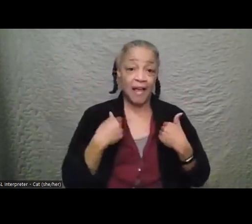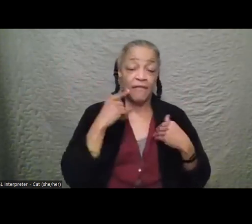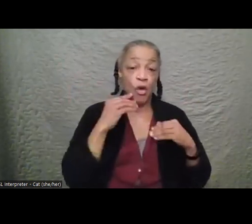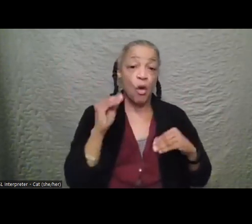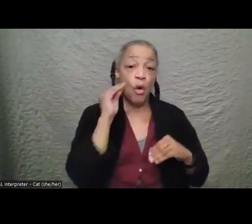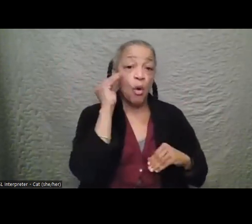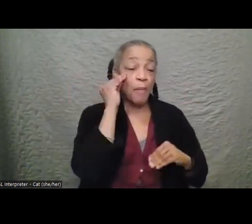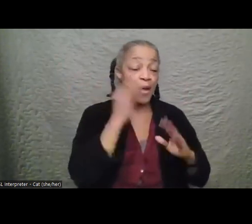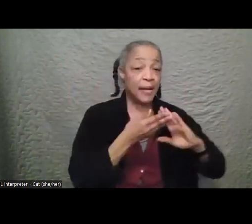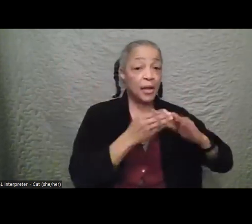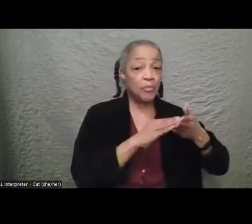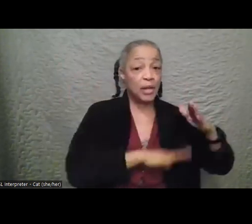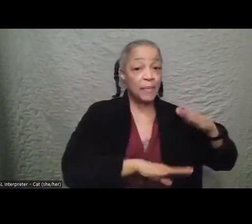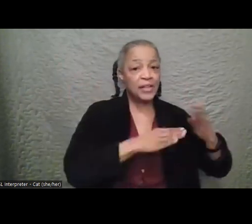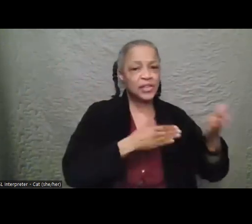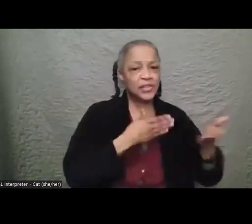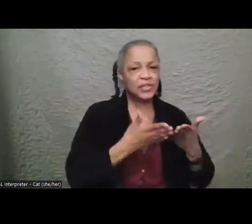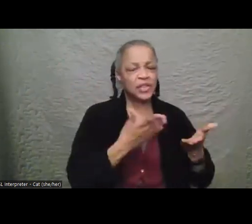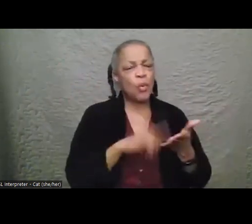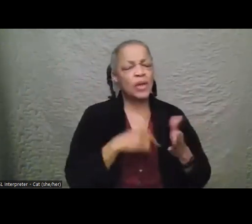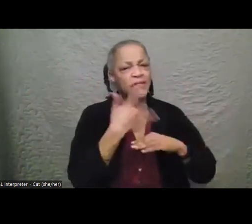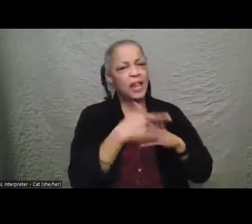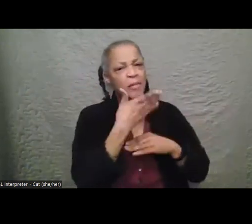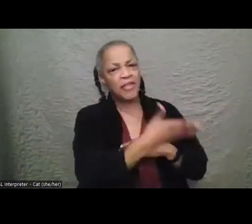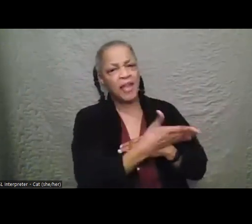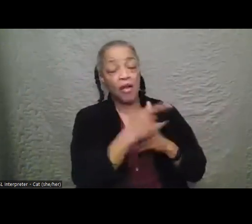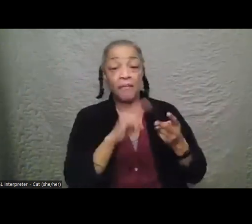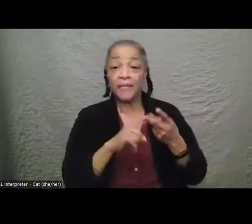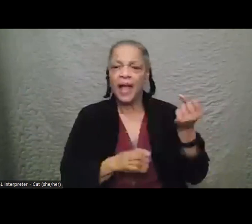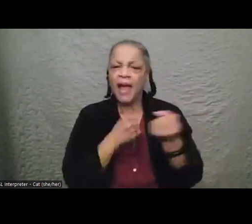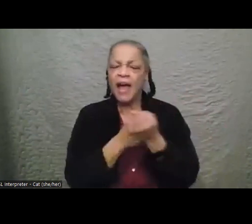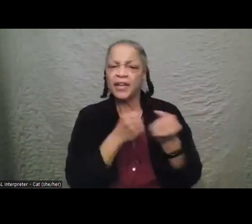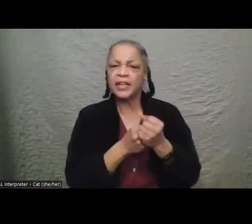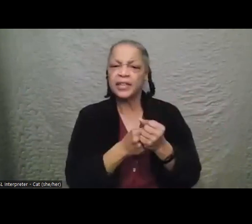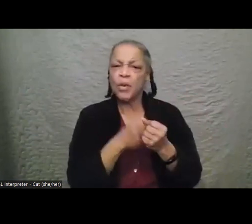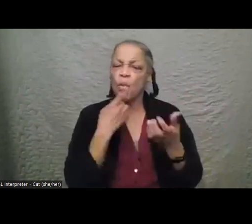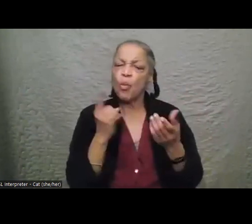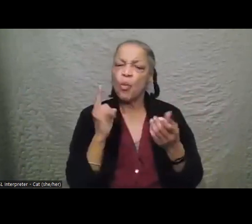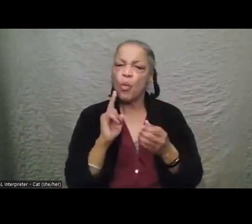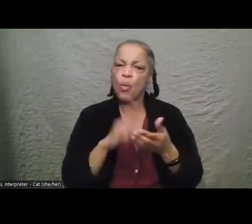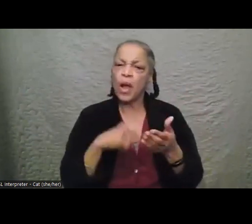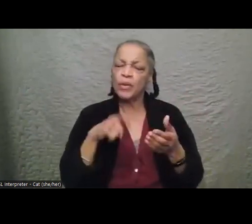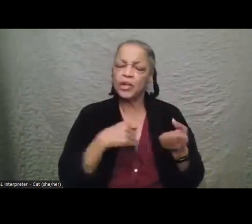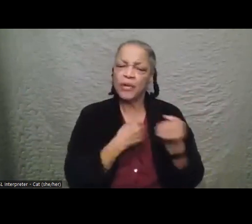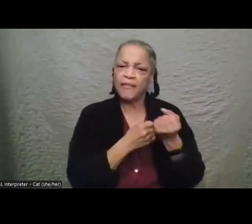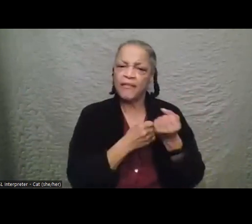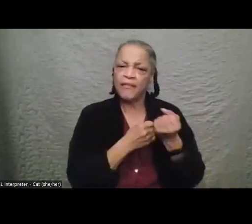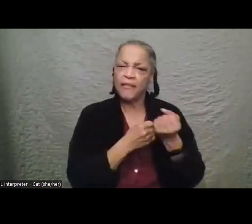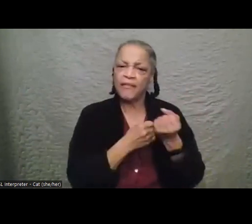. In terms of advocacy, but to bring to advocate for more funding or slots for? How did those work?